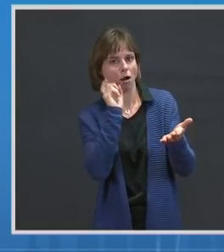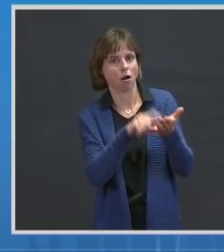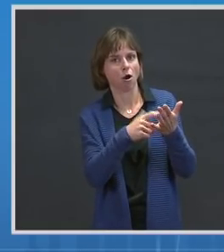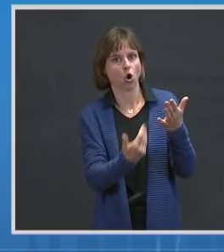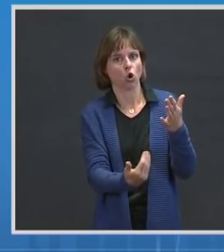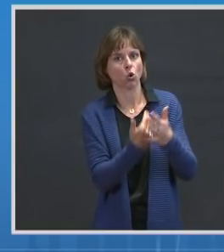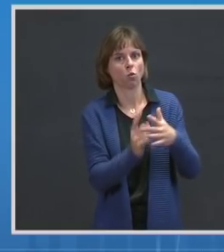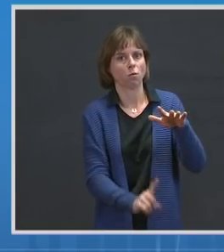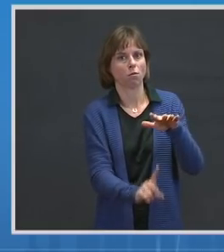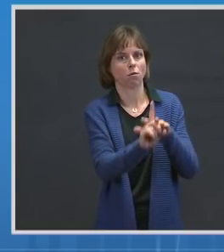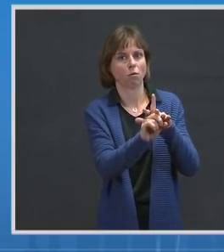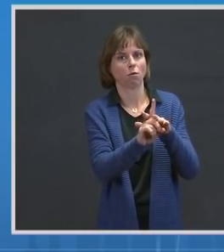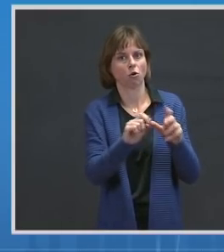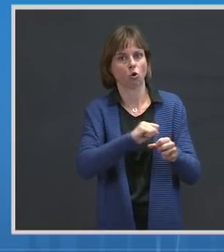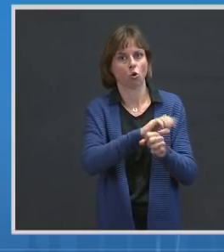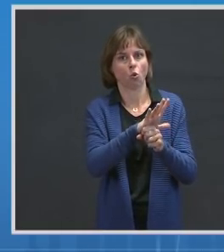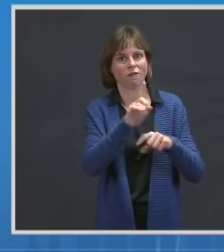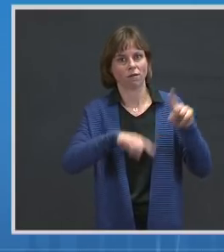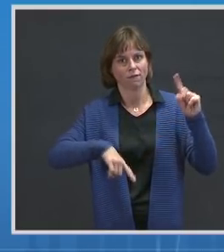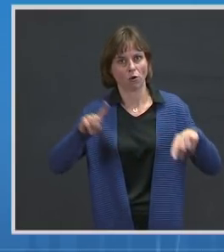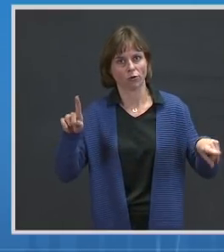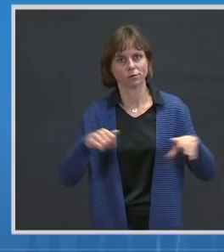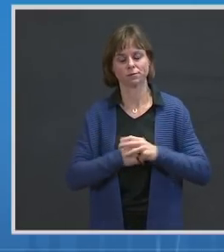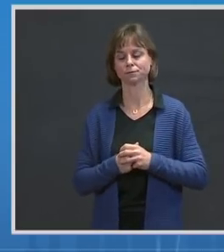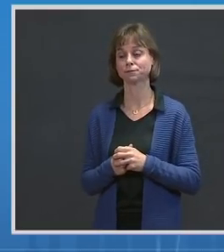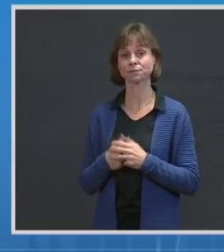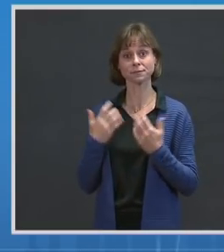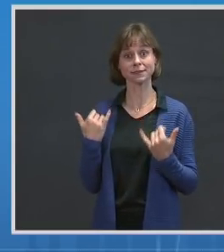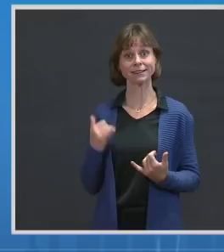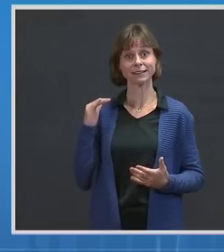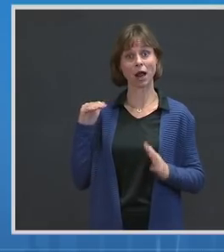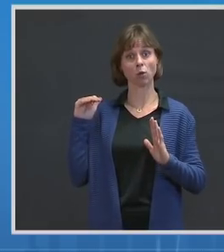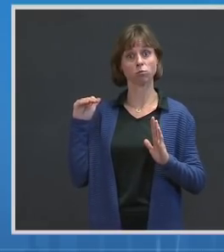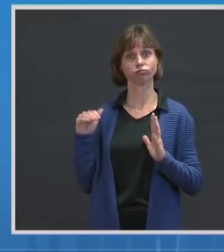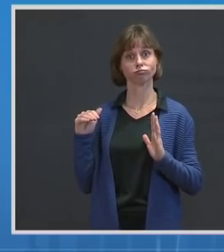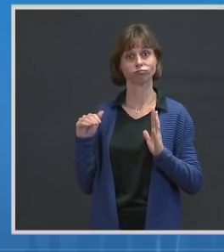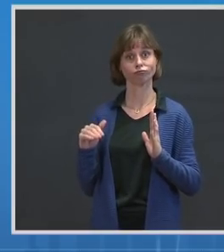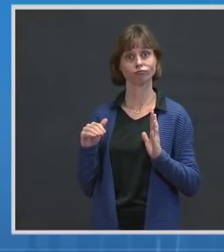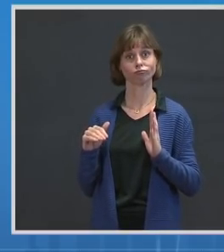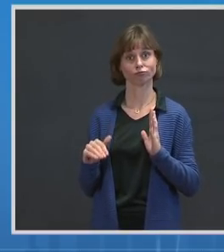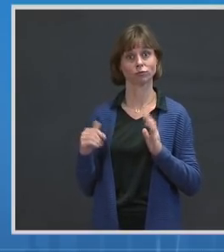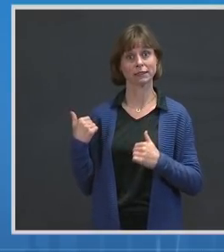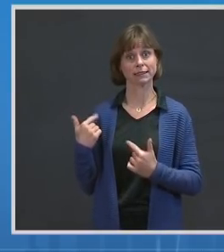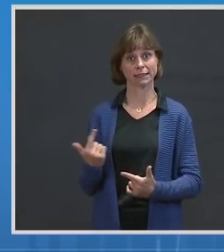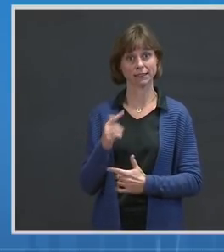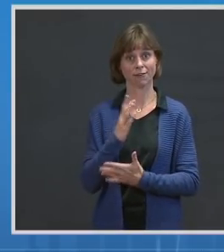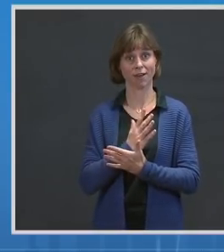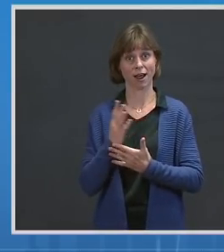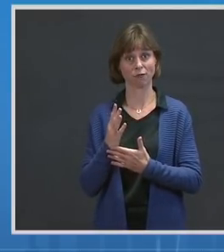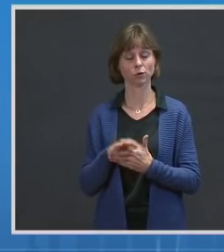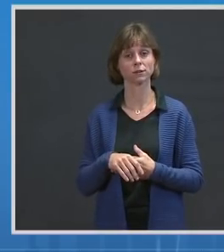COVID-19 cases have now been declining for five weeks. The seven-day average in the past week --